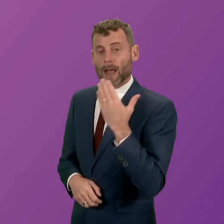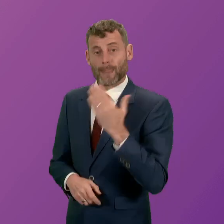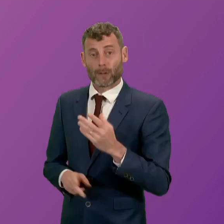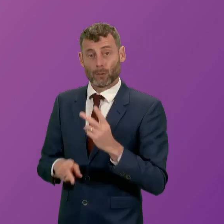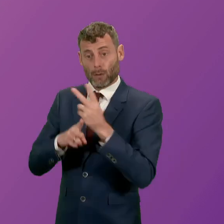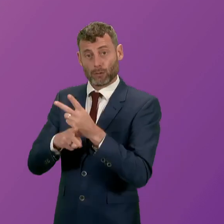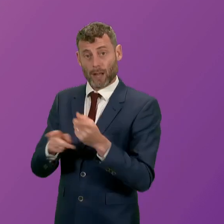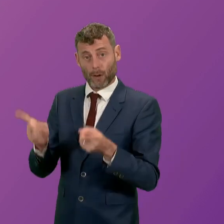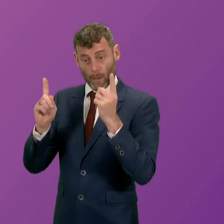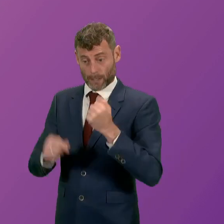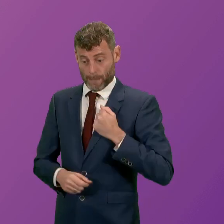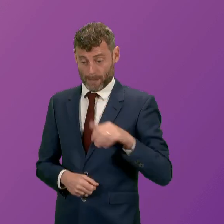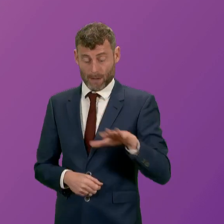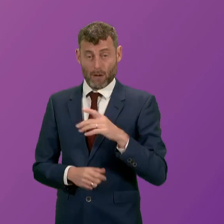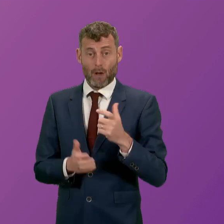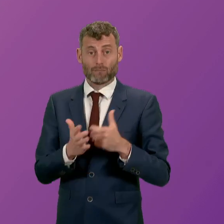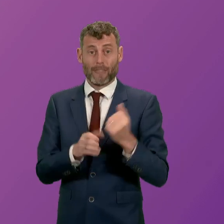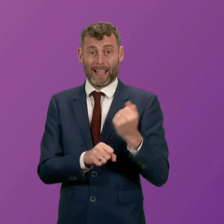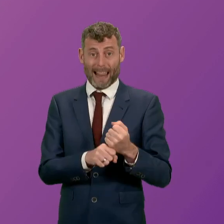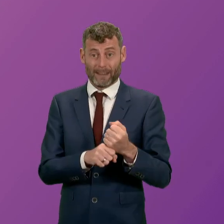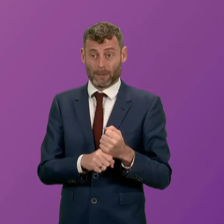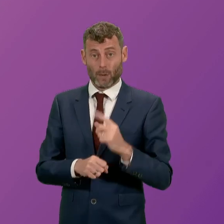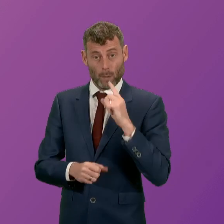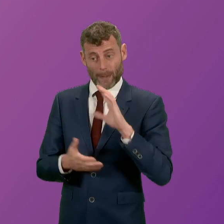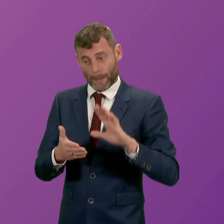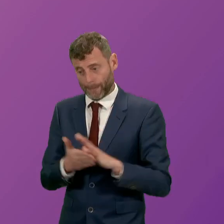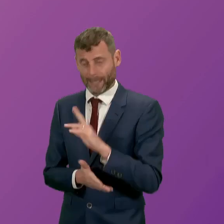My constituents in Rutherglen will welcome the recent announcement that peak rail fares are to